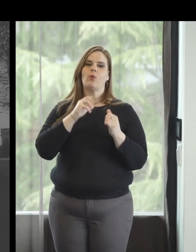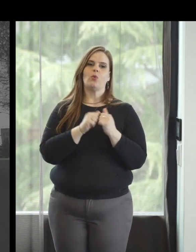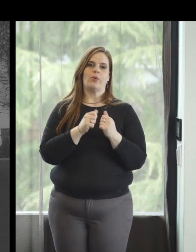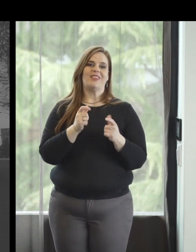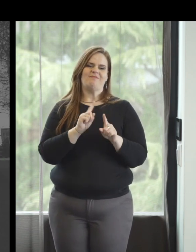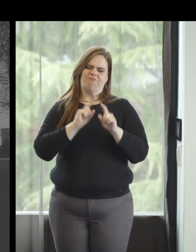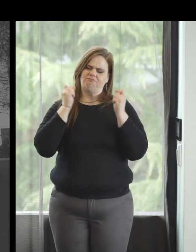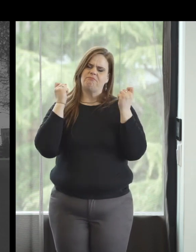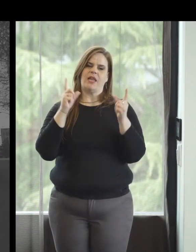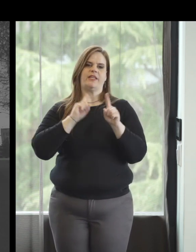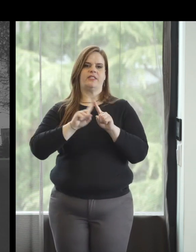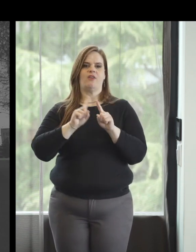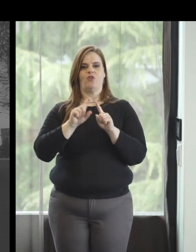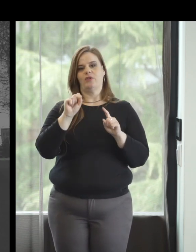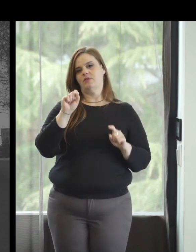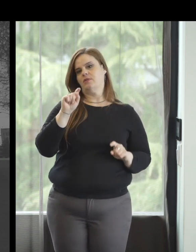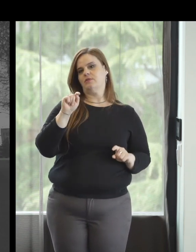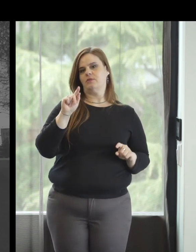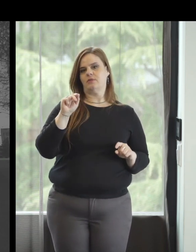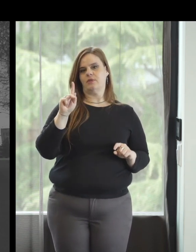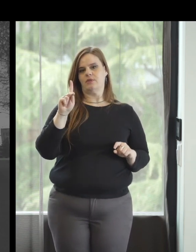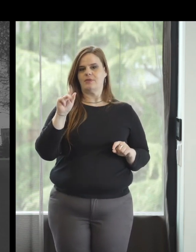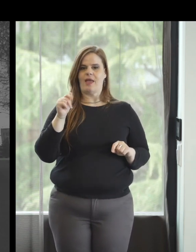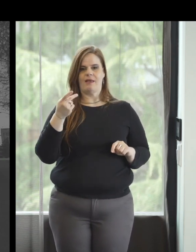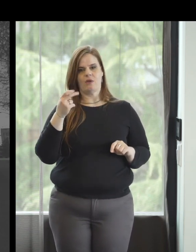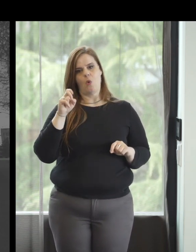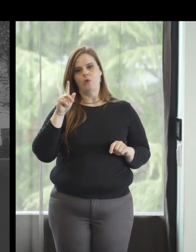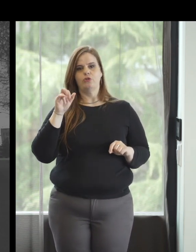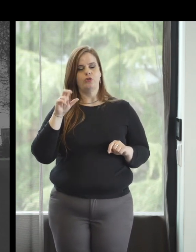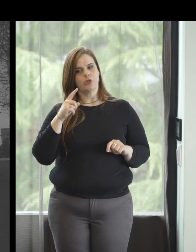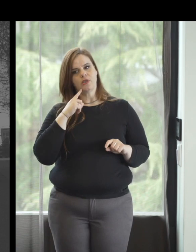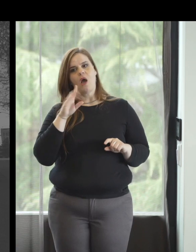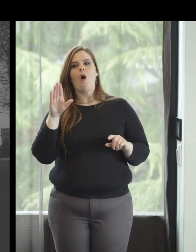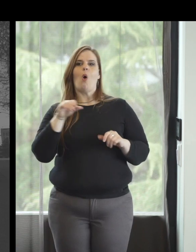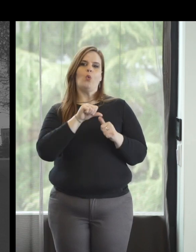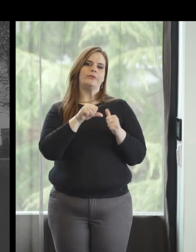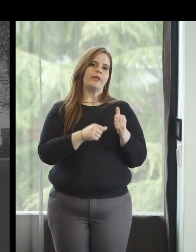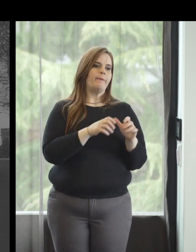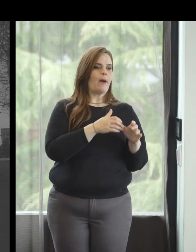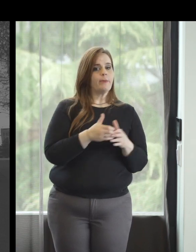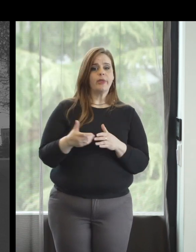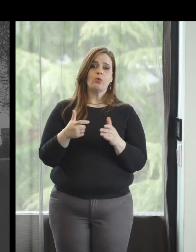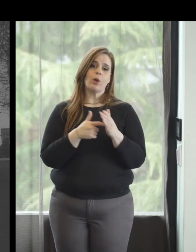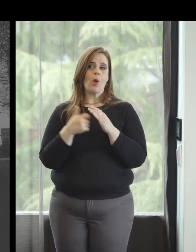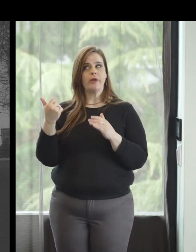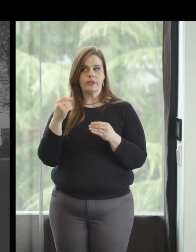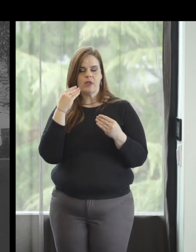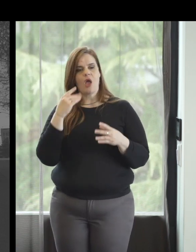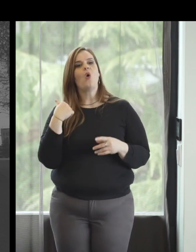stakeholders. Because it's not sufficient to say okay sub populations require this information we need it talk to